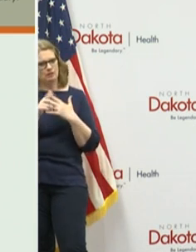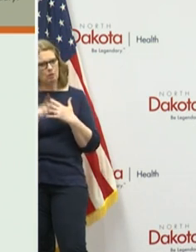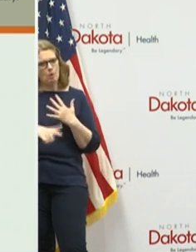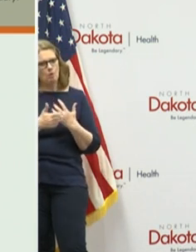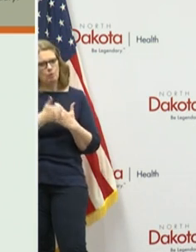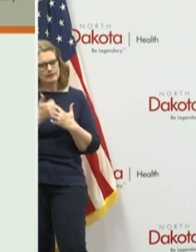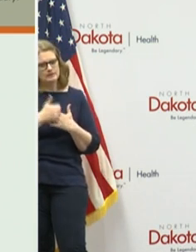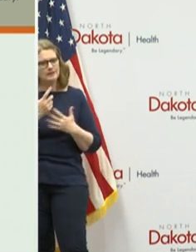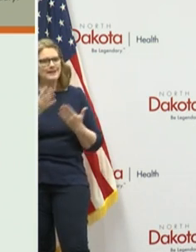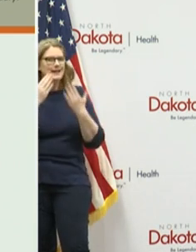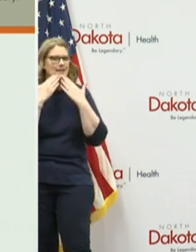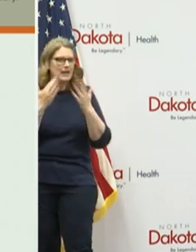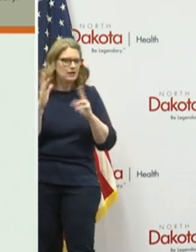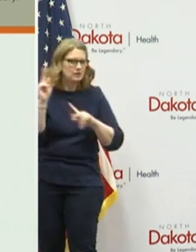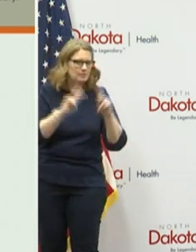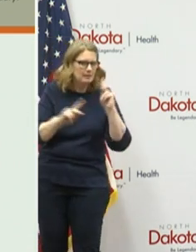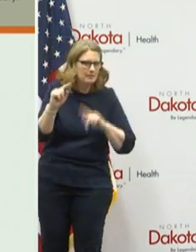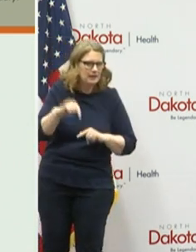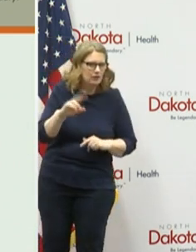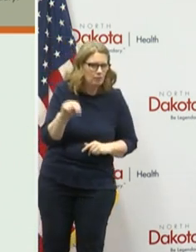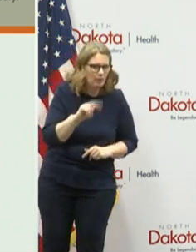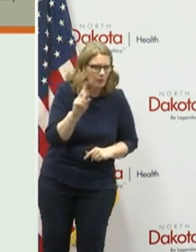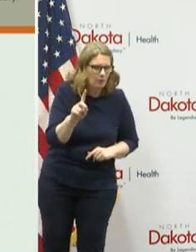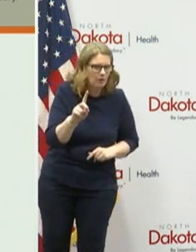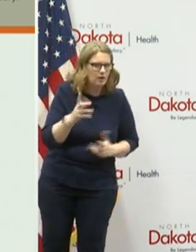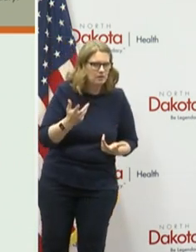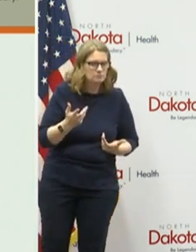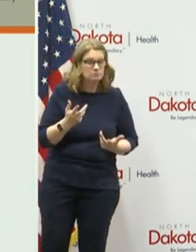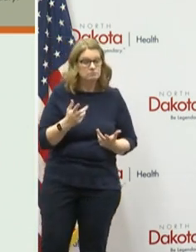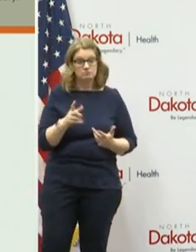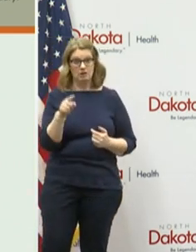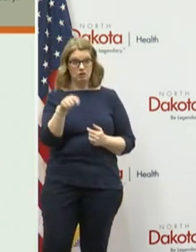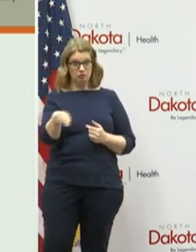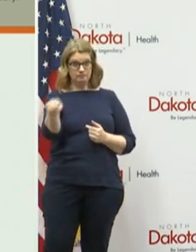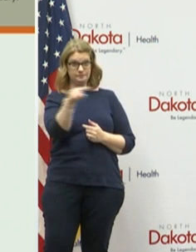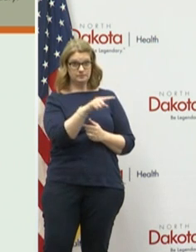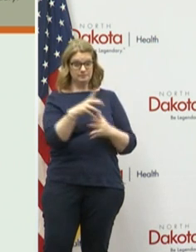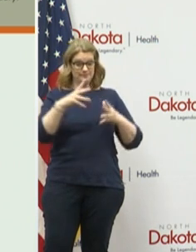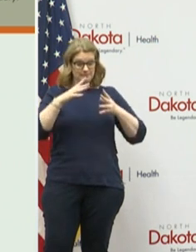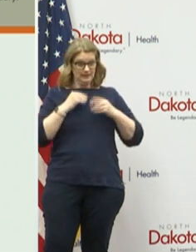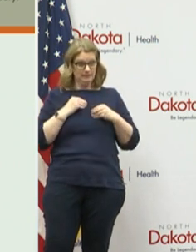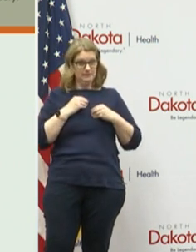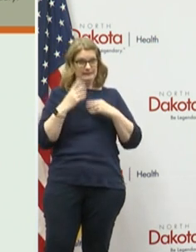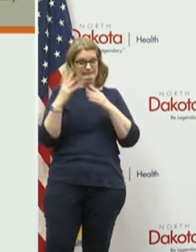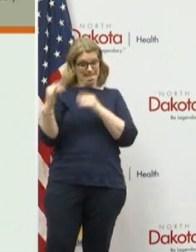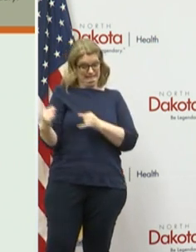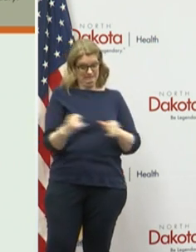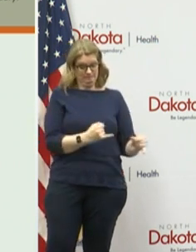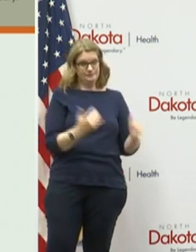WHAT WE CALL THE LOW RISK AREA. AGAIN, TO BE ABLE TO DO THIS, I WANT TO SAY THANK YOU TO THE